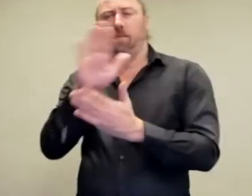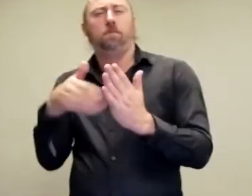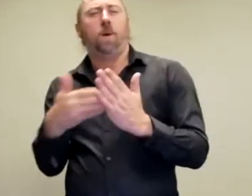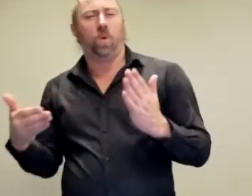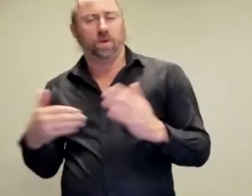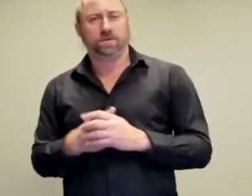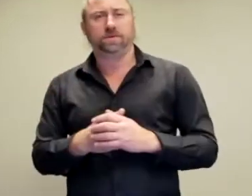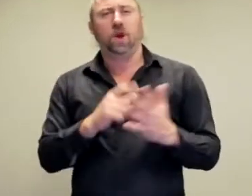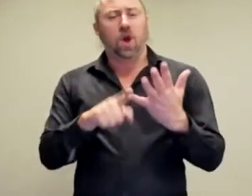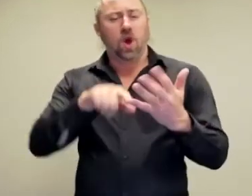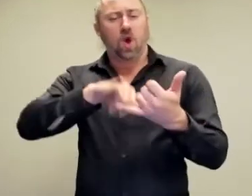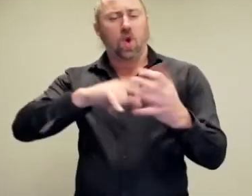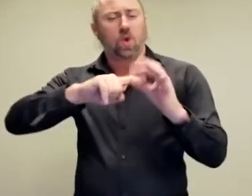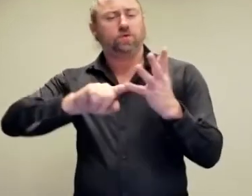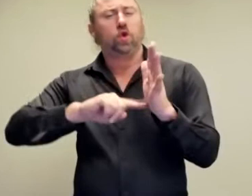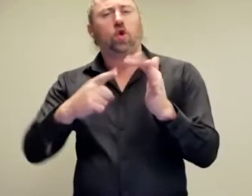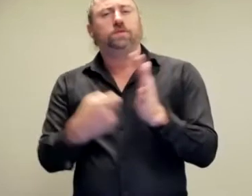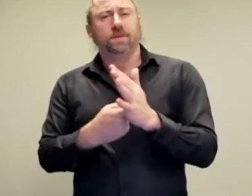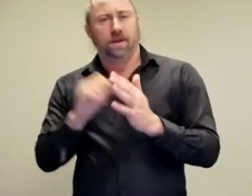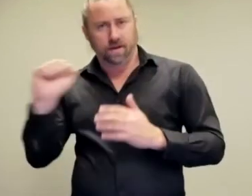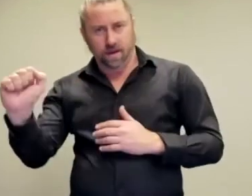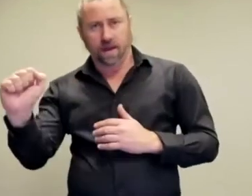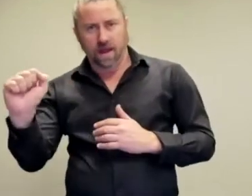Goethe notes how materials seek out one another,